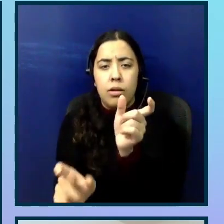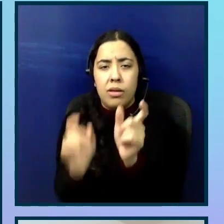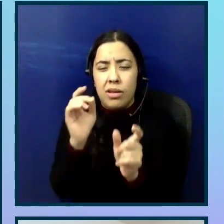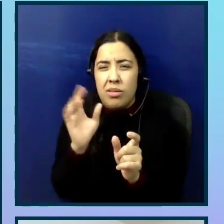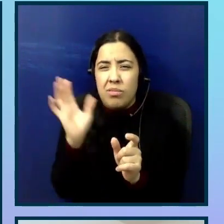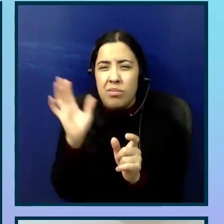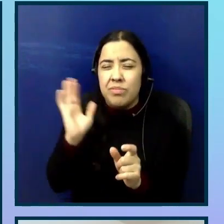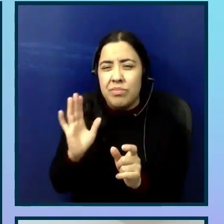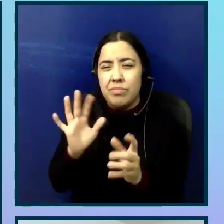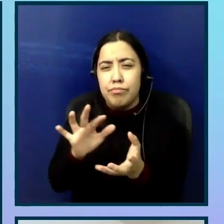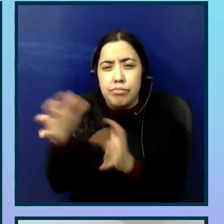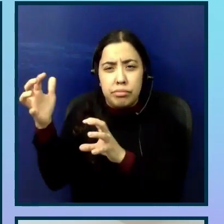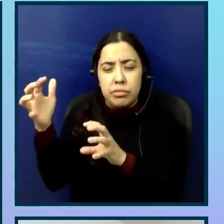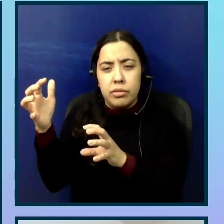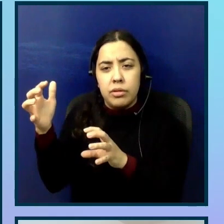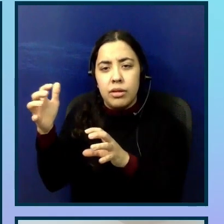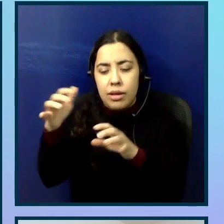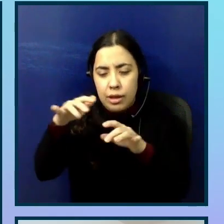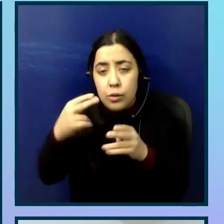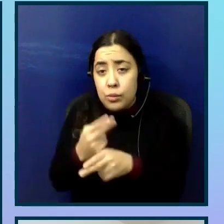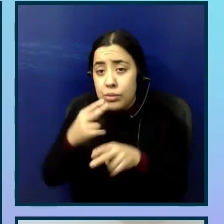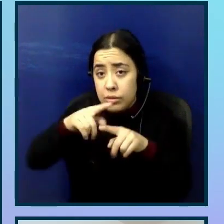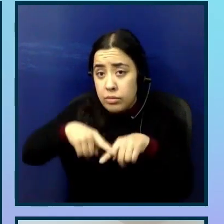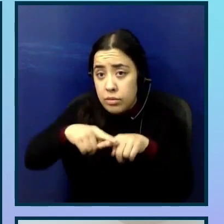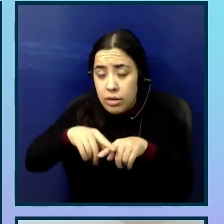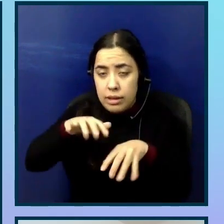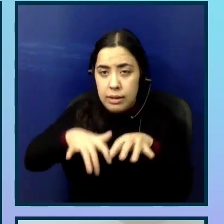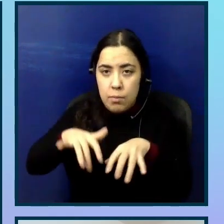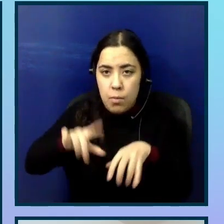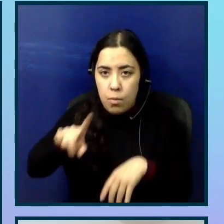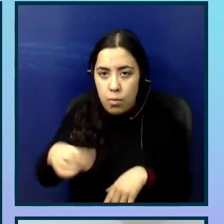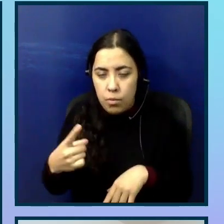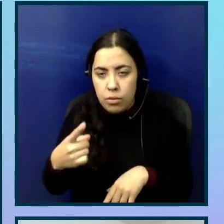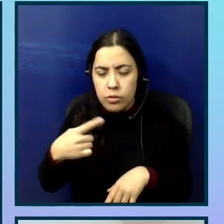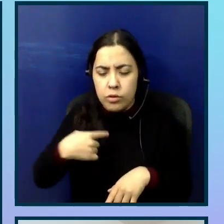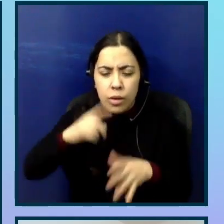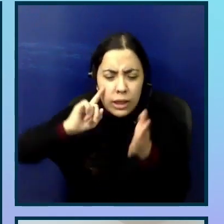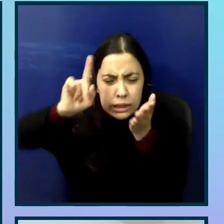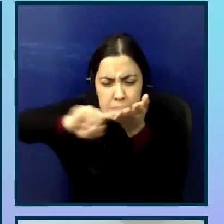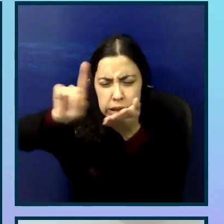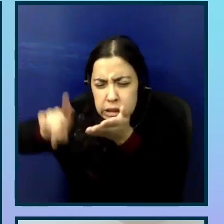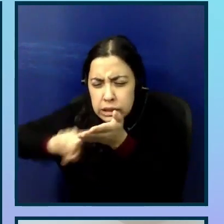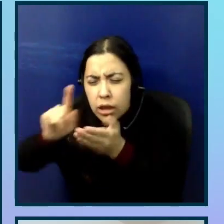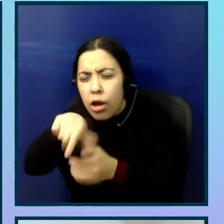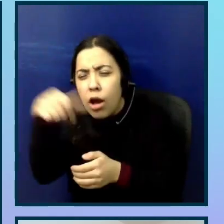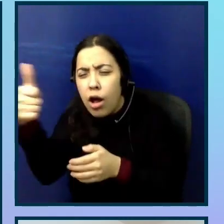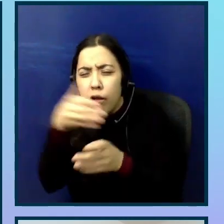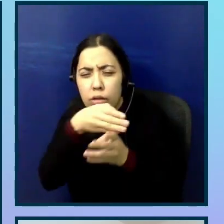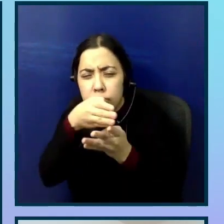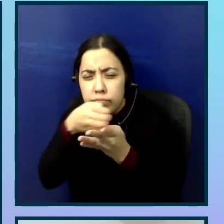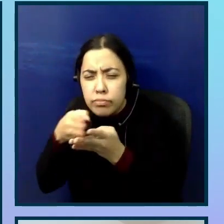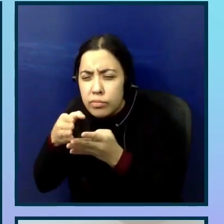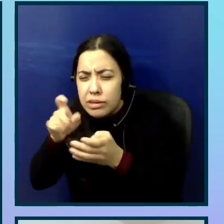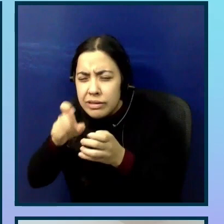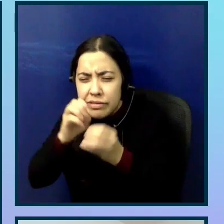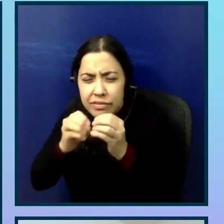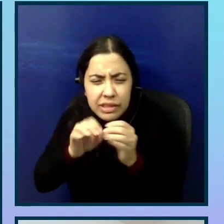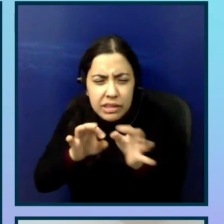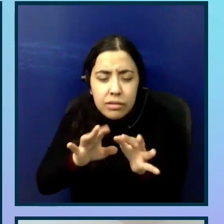I did a search for tab panels to see if there were other areas that needed to be fixed. And there were many,